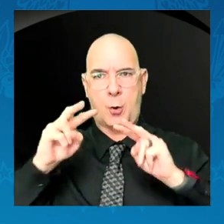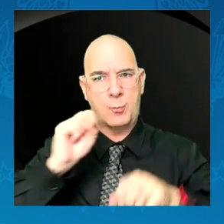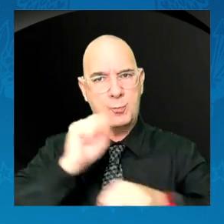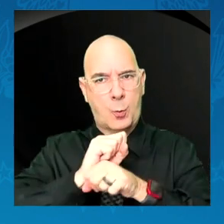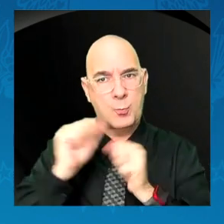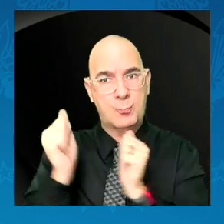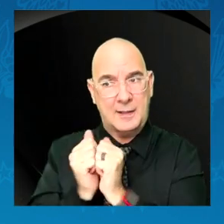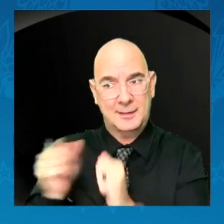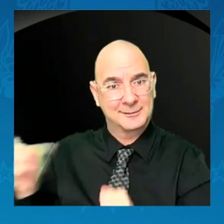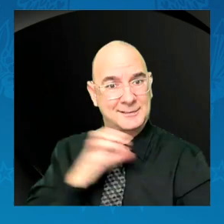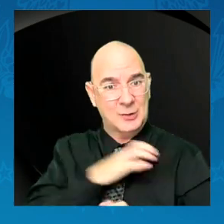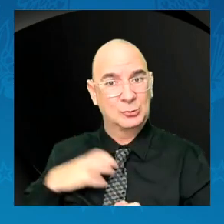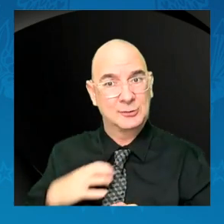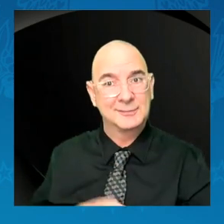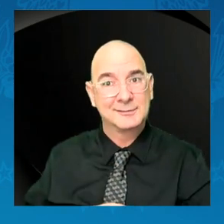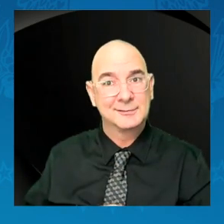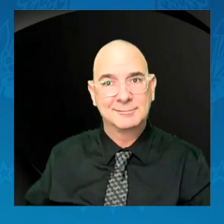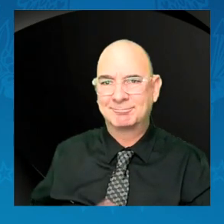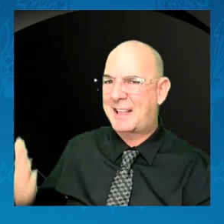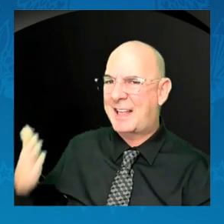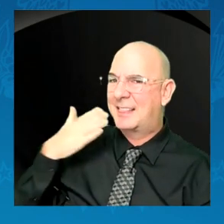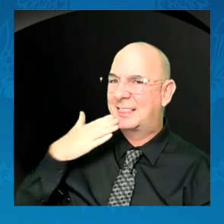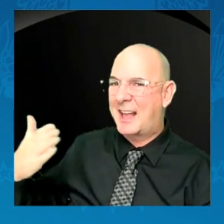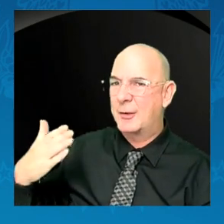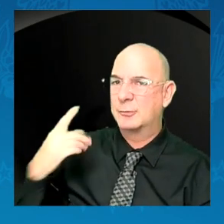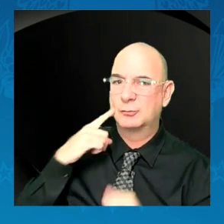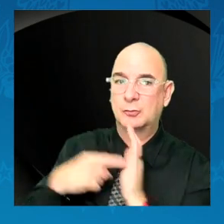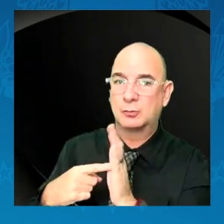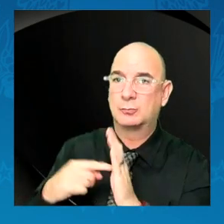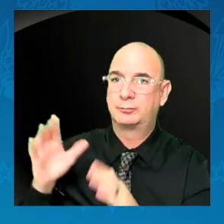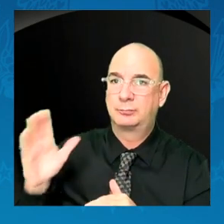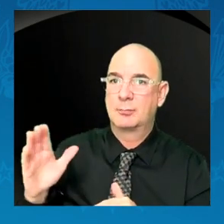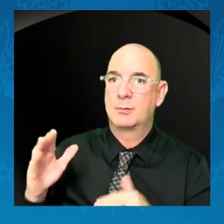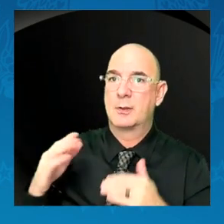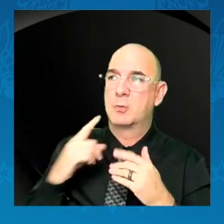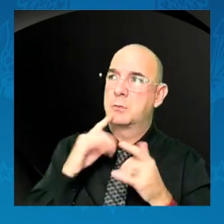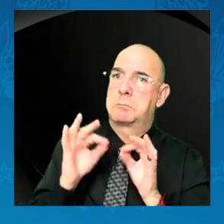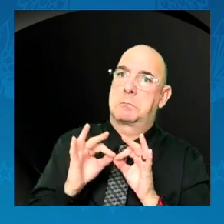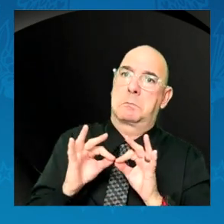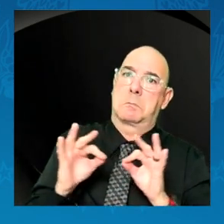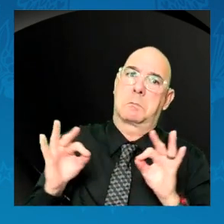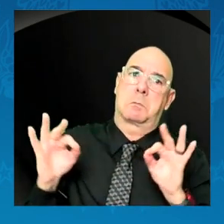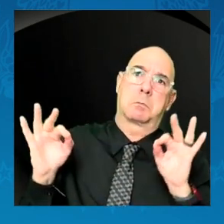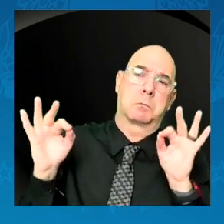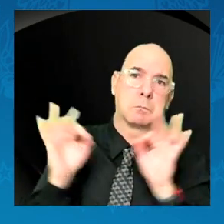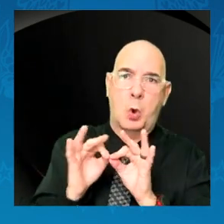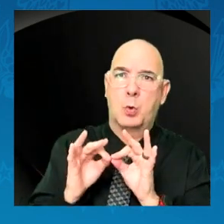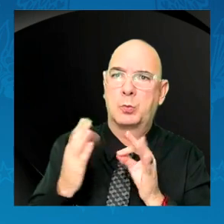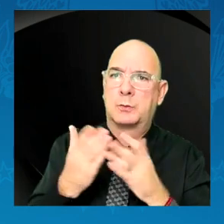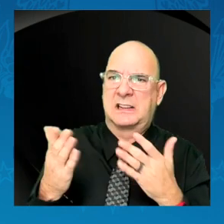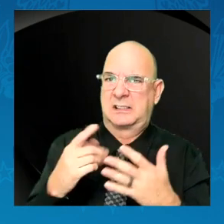some of the jewels of our federal government and the investments that have been made over a very long period of time.